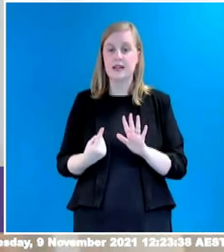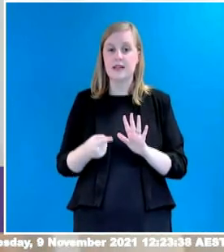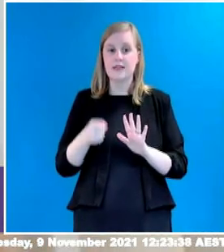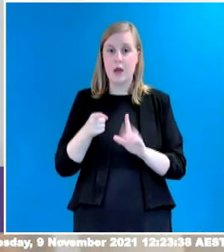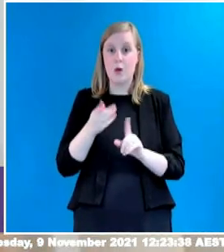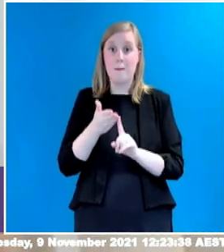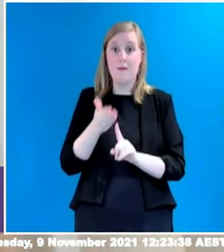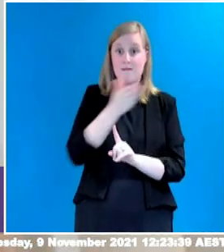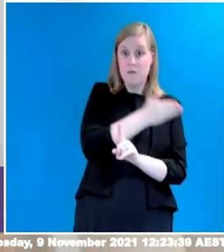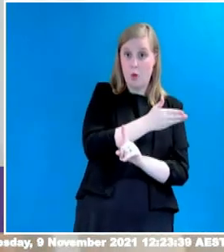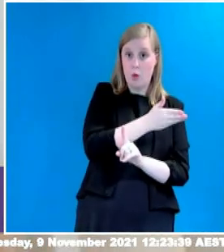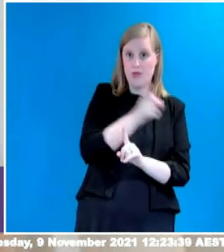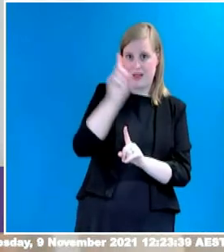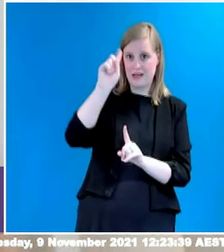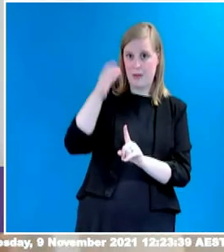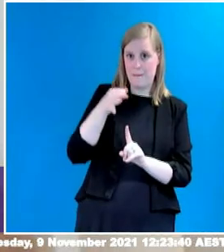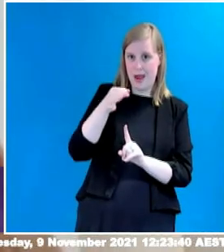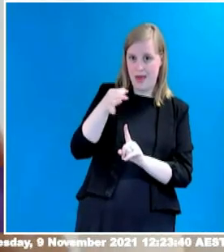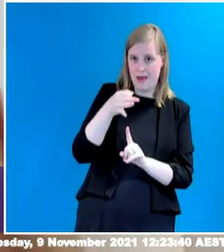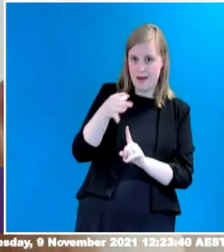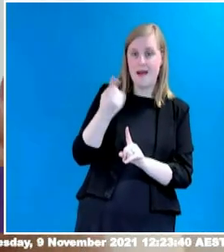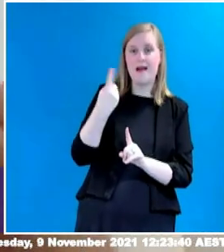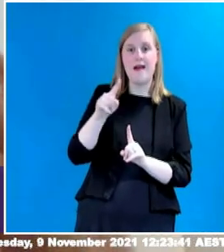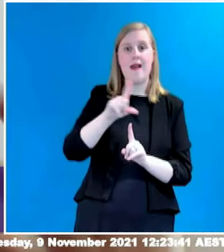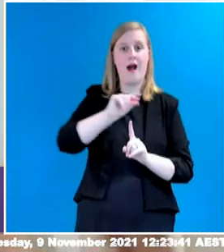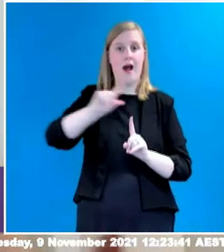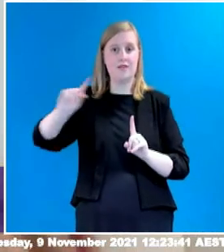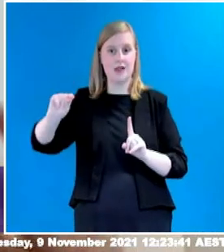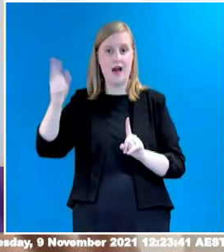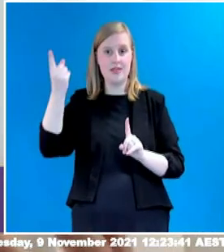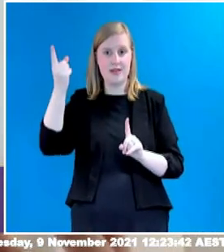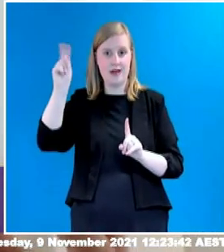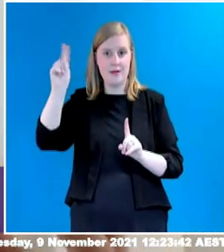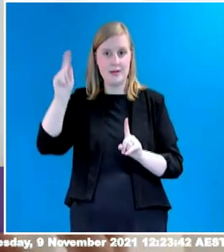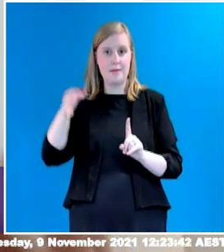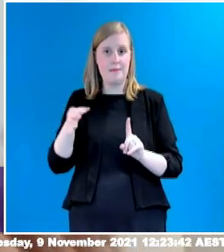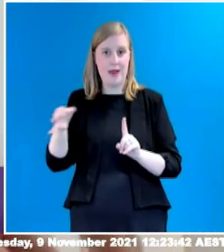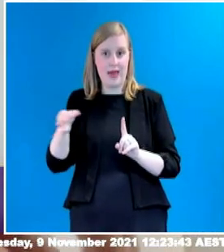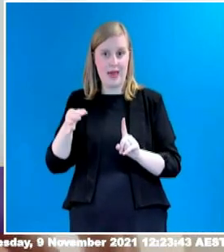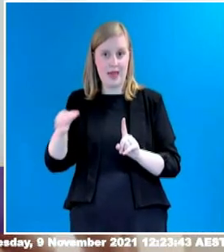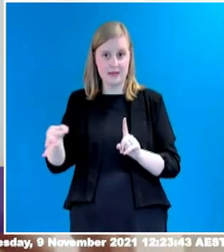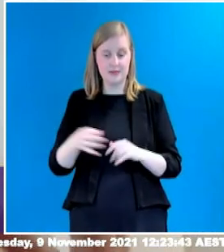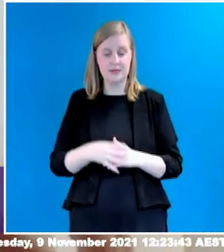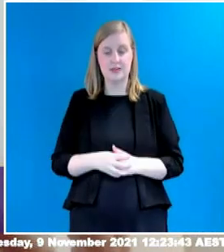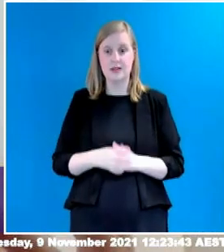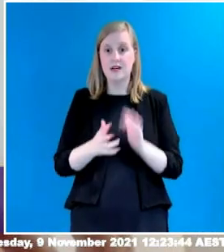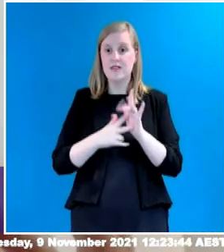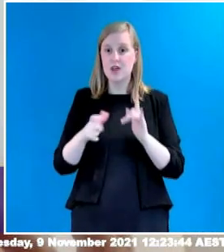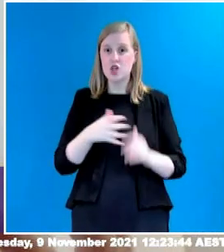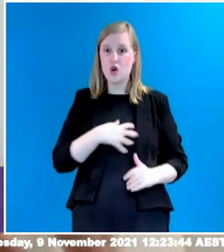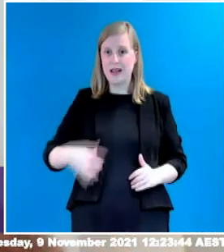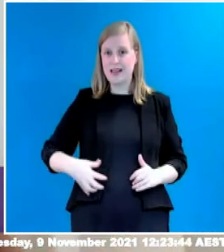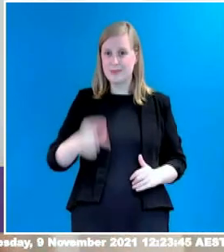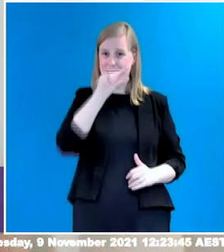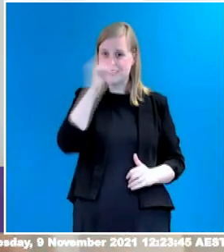came into effect, with a view to improving the leadership development of disabled people.